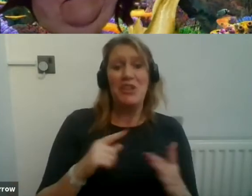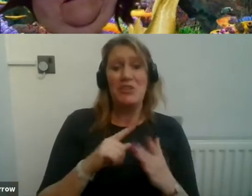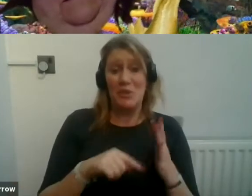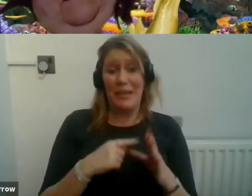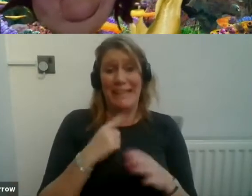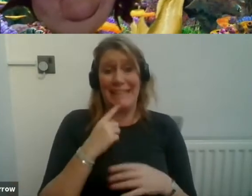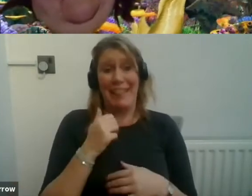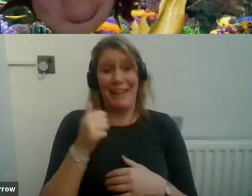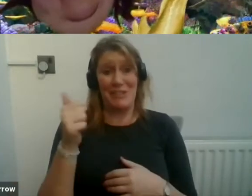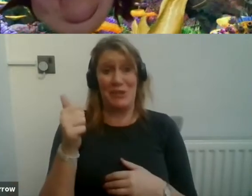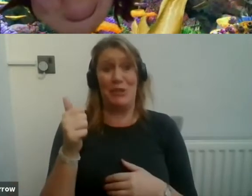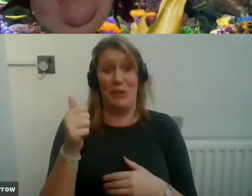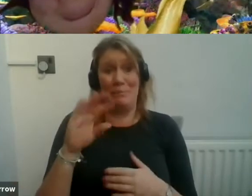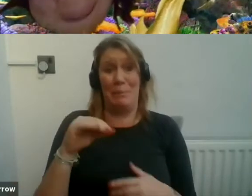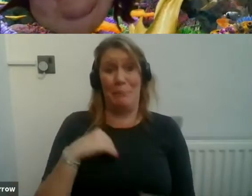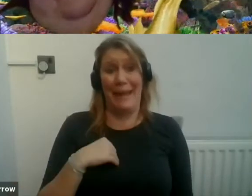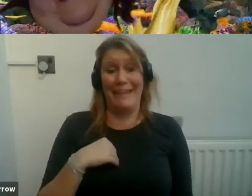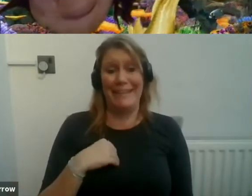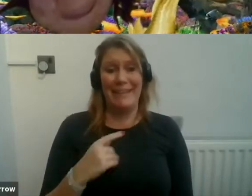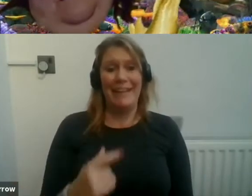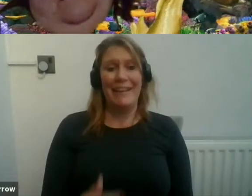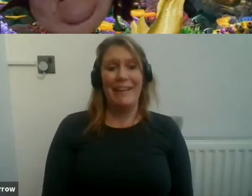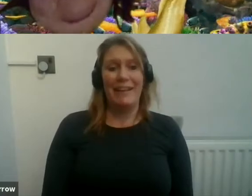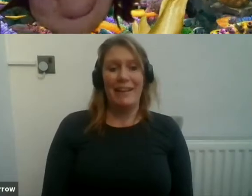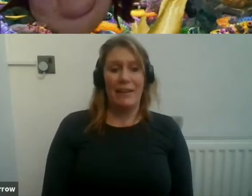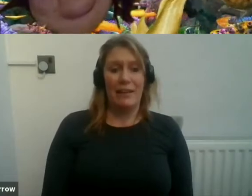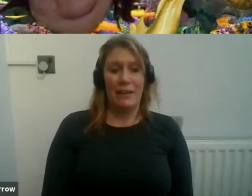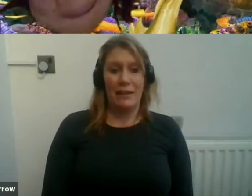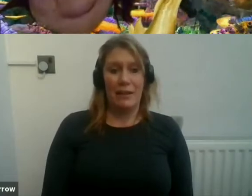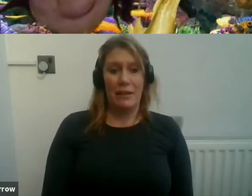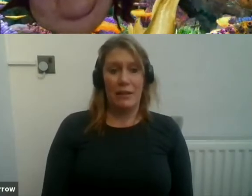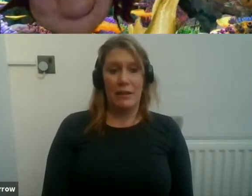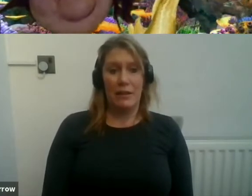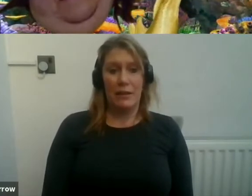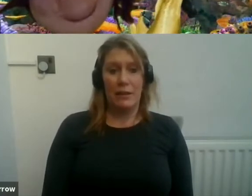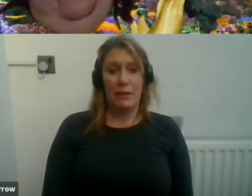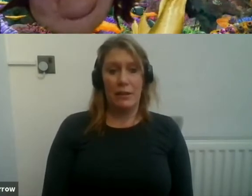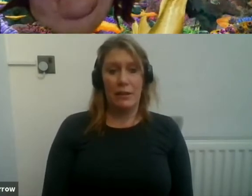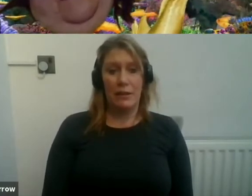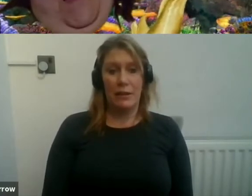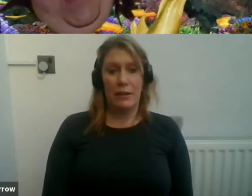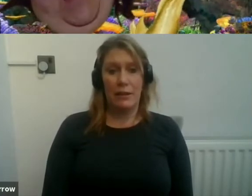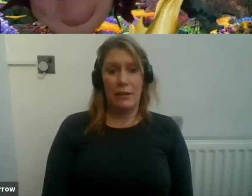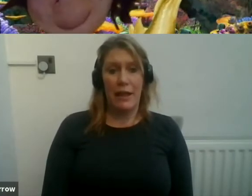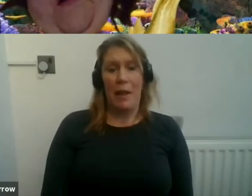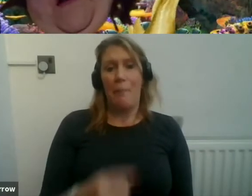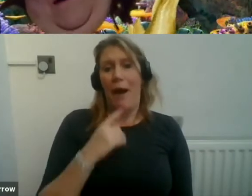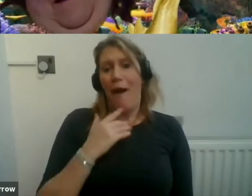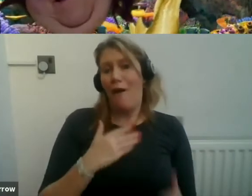I wasn't paid enough to worry the